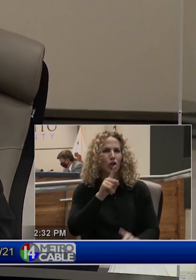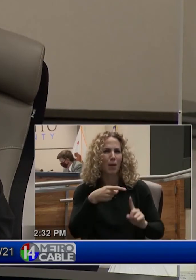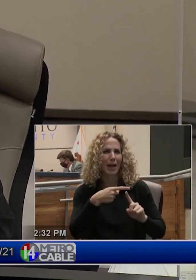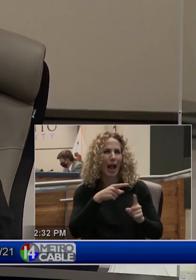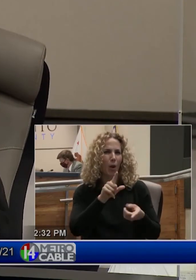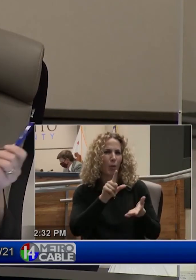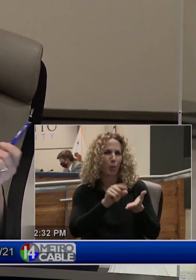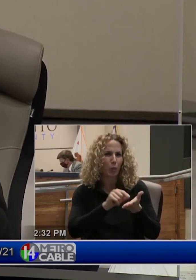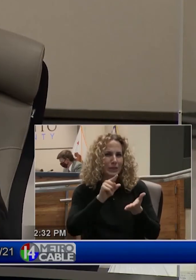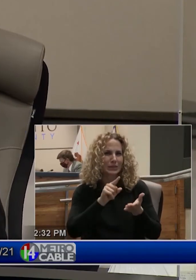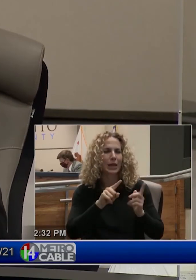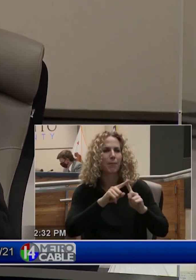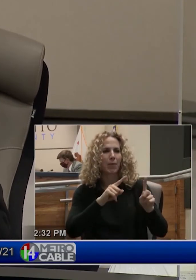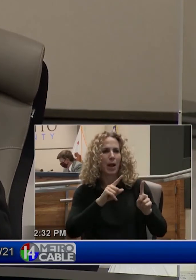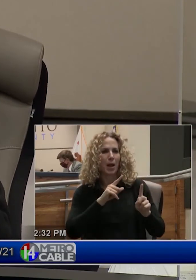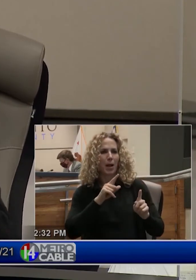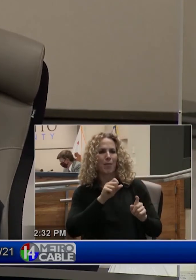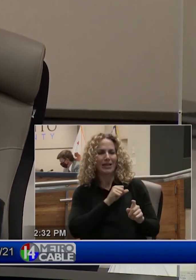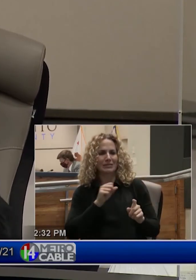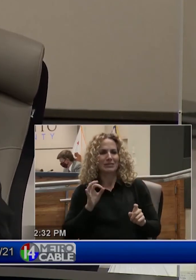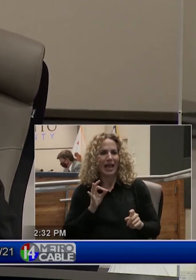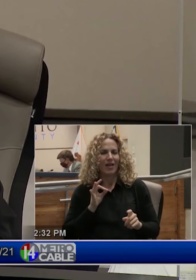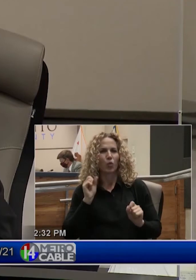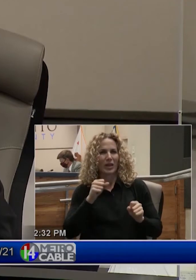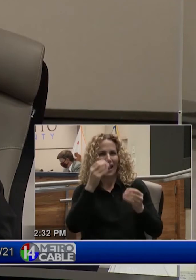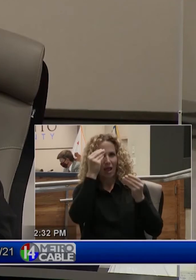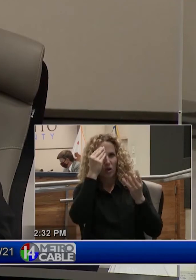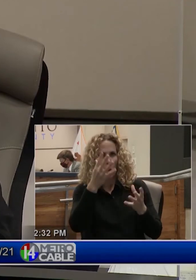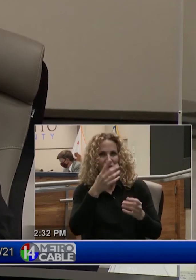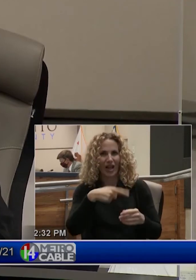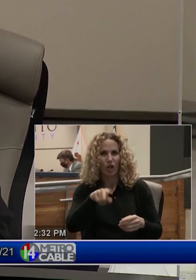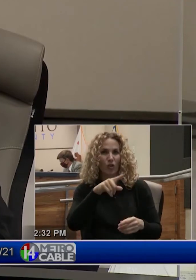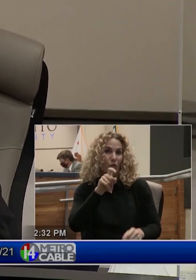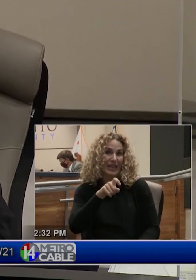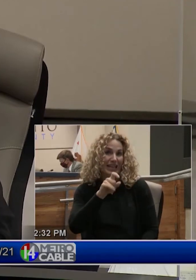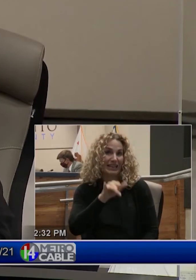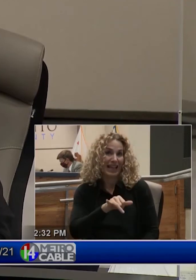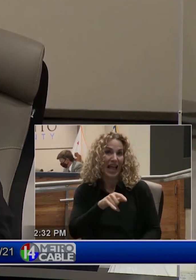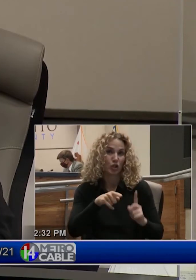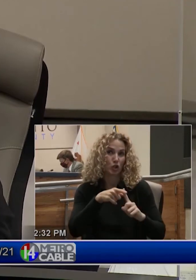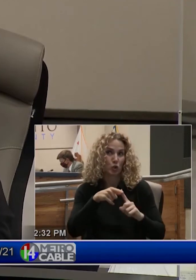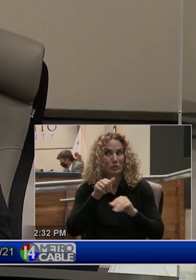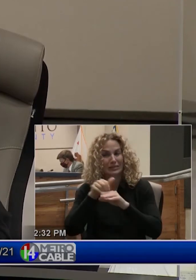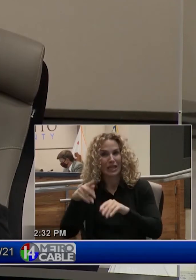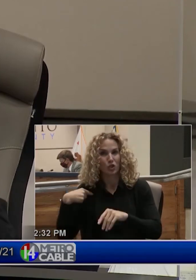OKAY. AND I'M NOT SURE ABOUT PRINTED AND I'M NOT SURE ABOUT PRINTED AND THANK YOU, KIM.